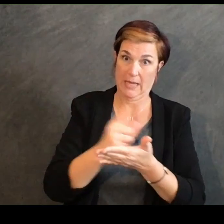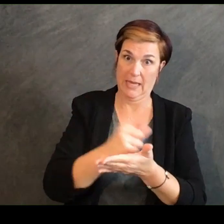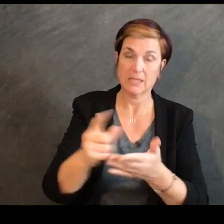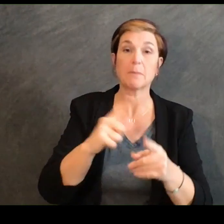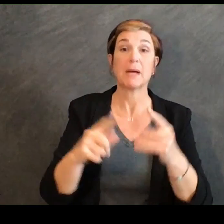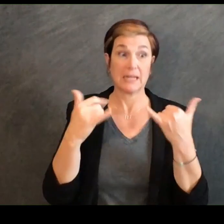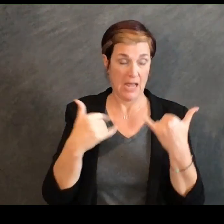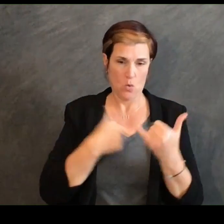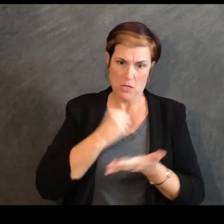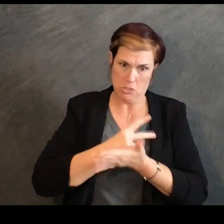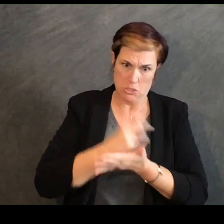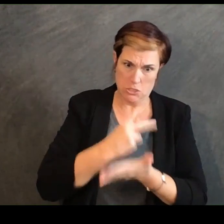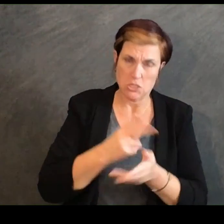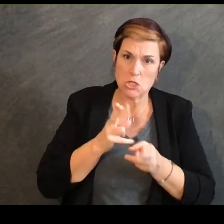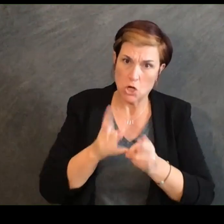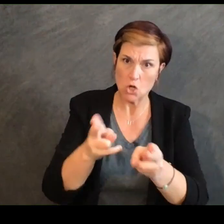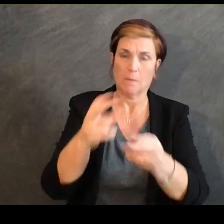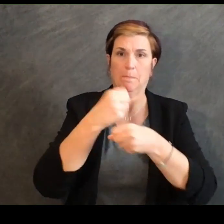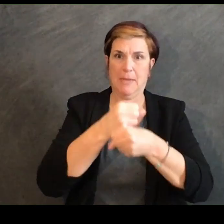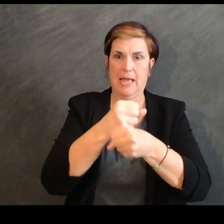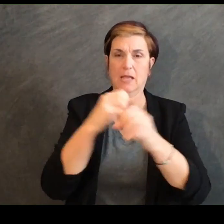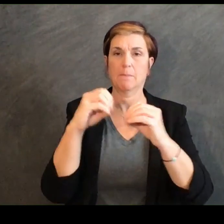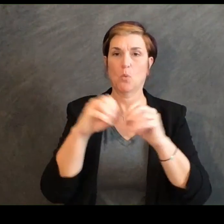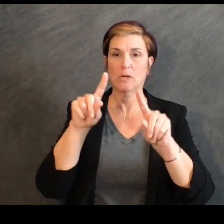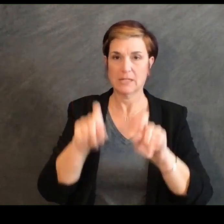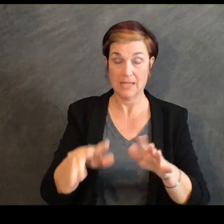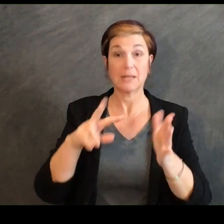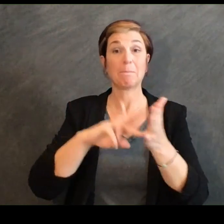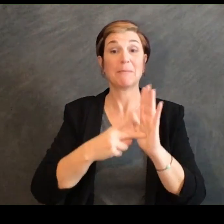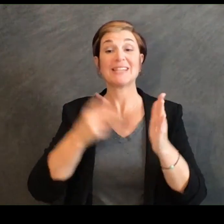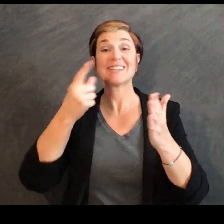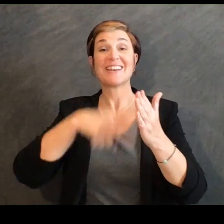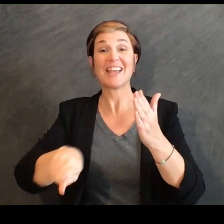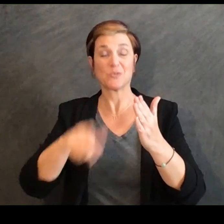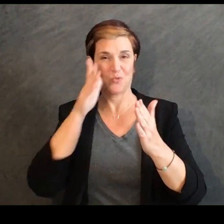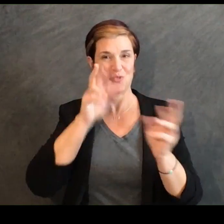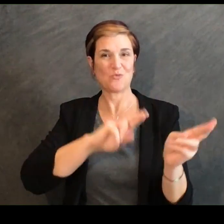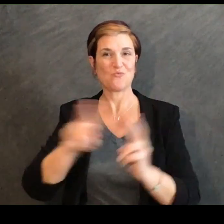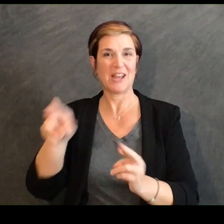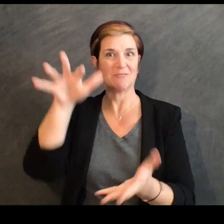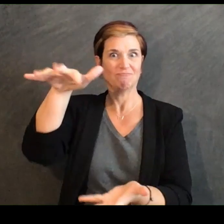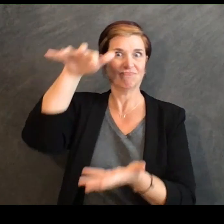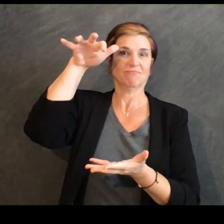available early next week we'll be announcing locations probably on Sunday